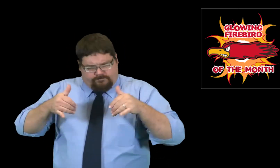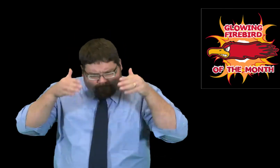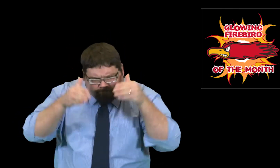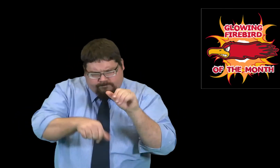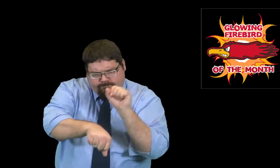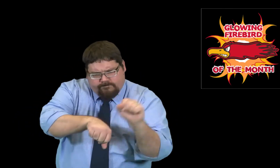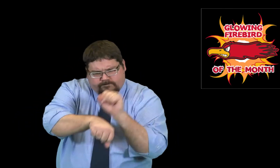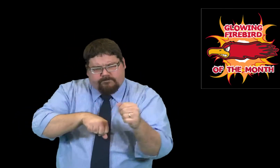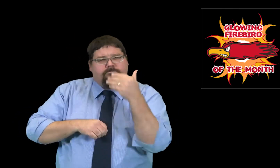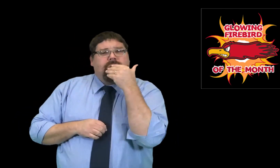instead they focus in their classes.